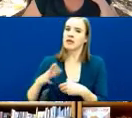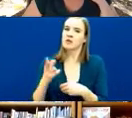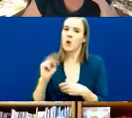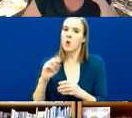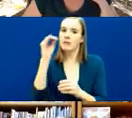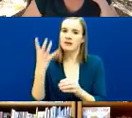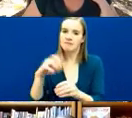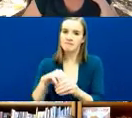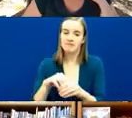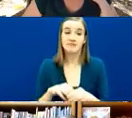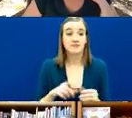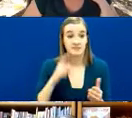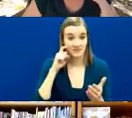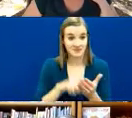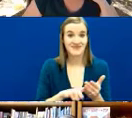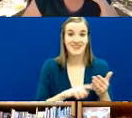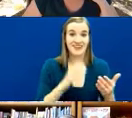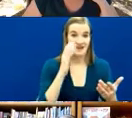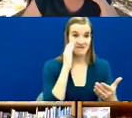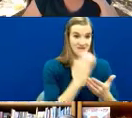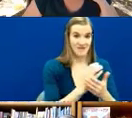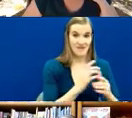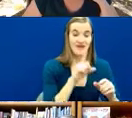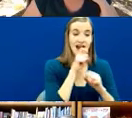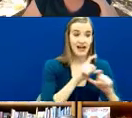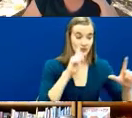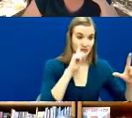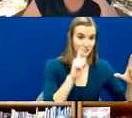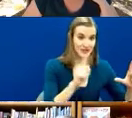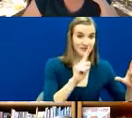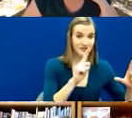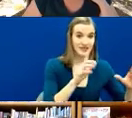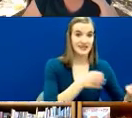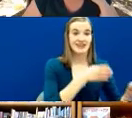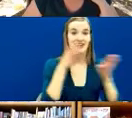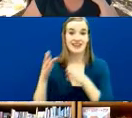inspired by this photo, but then made it his own here. Some of them came pretty